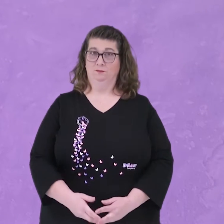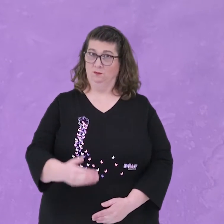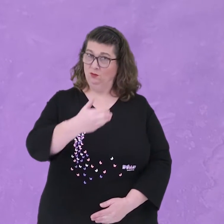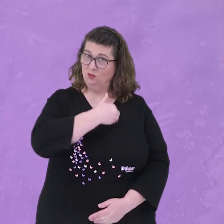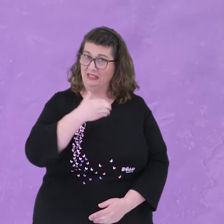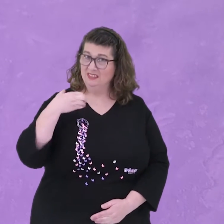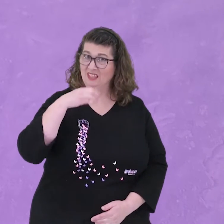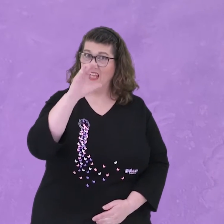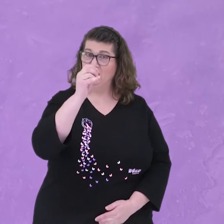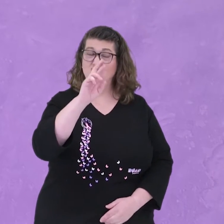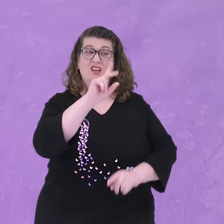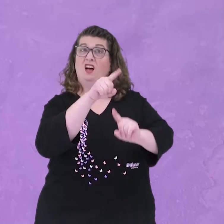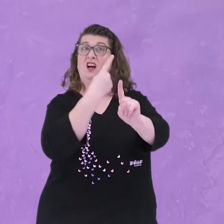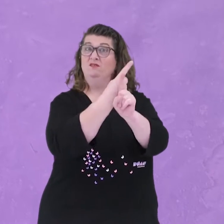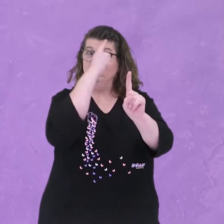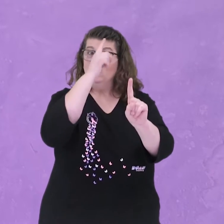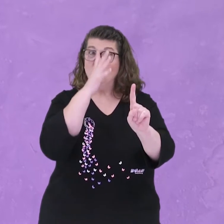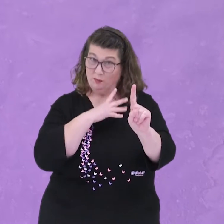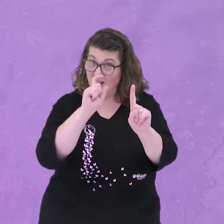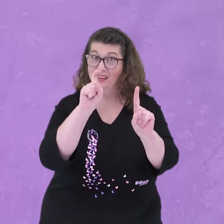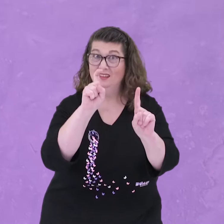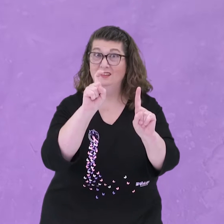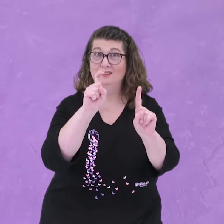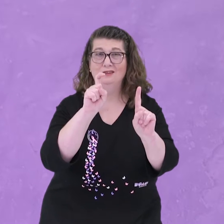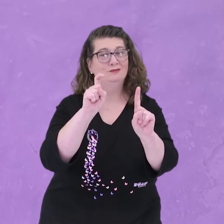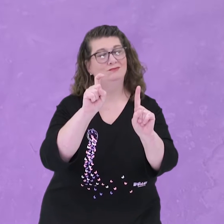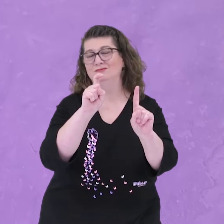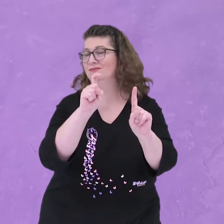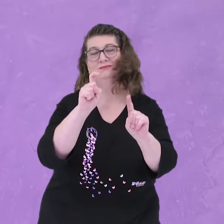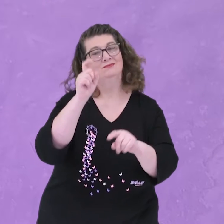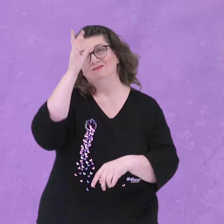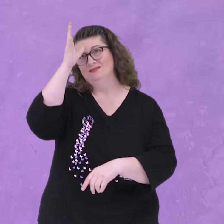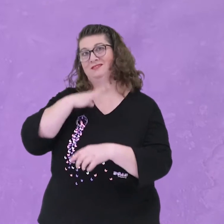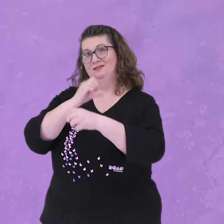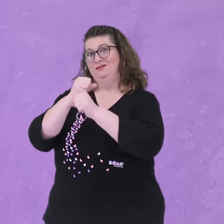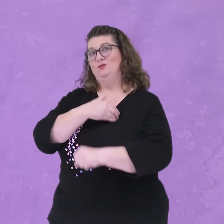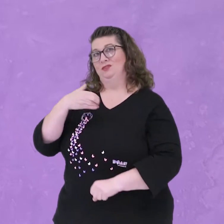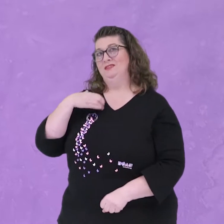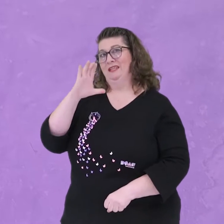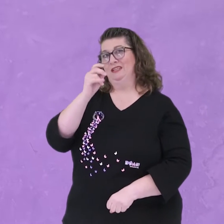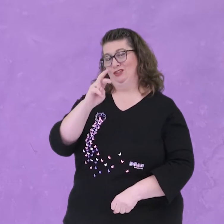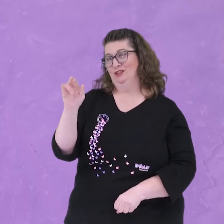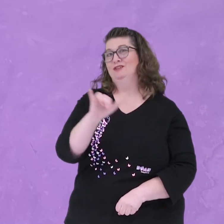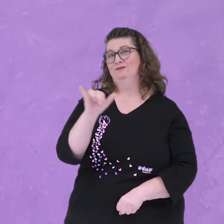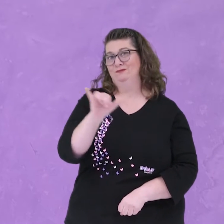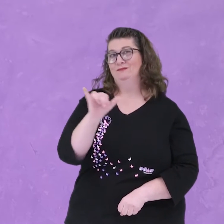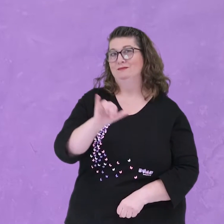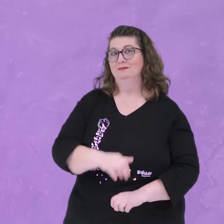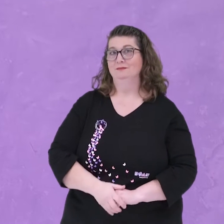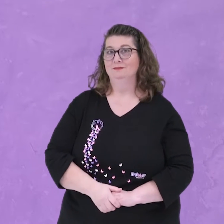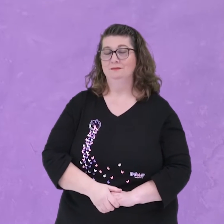Did you know that breast cancer is not only for women? Men can get breast cancer too.